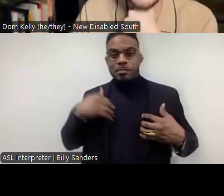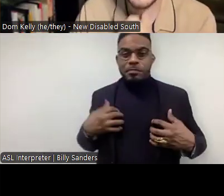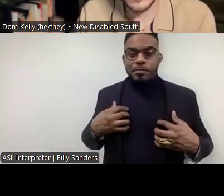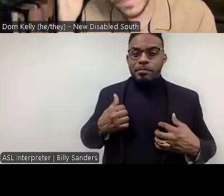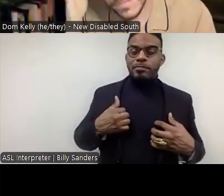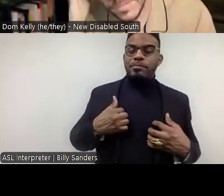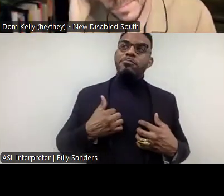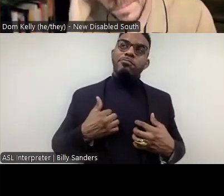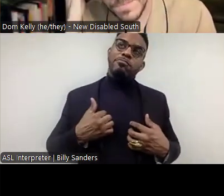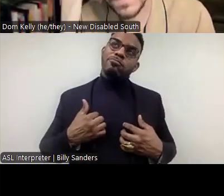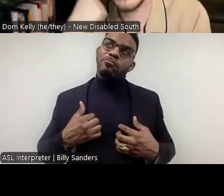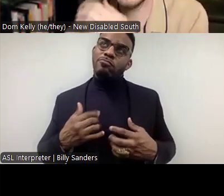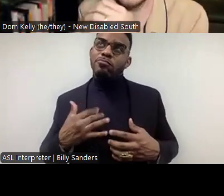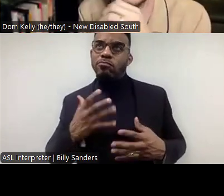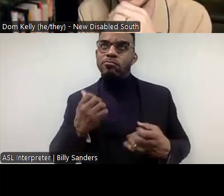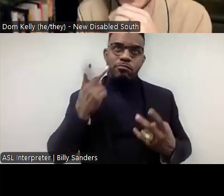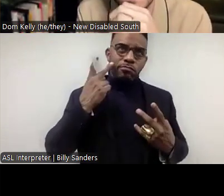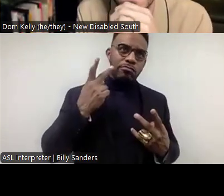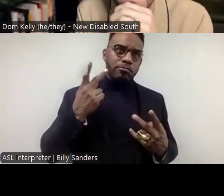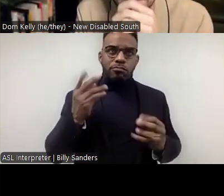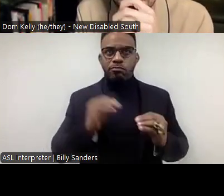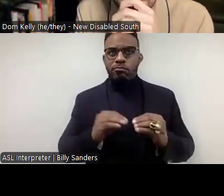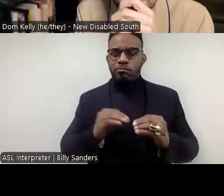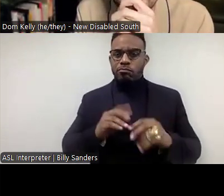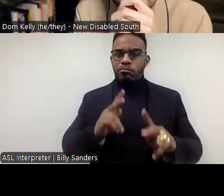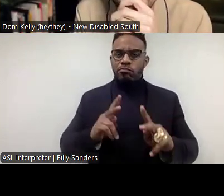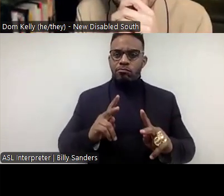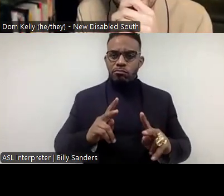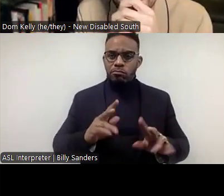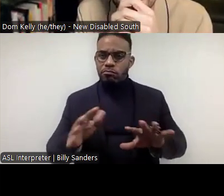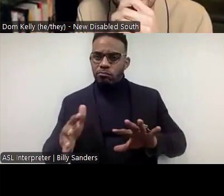haven't spoken lately? » RACHITA SINGH: Sure, yeah, I can start off. For me,